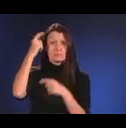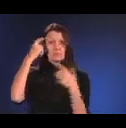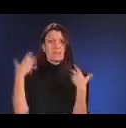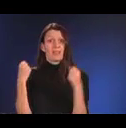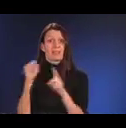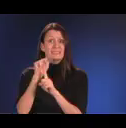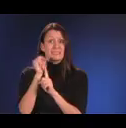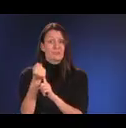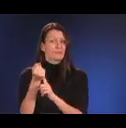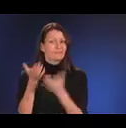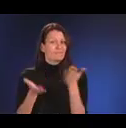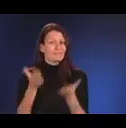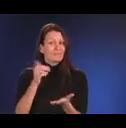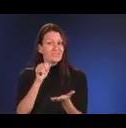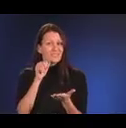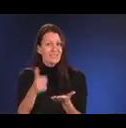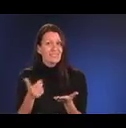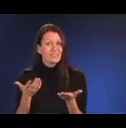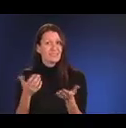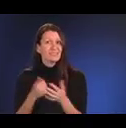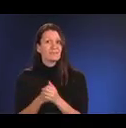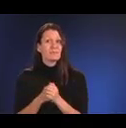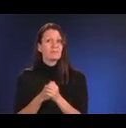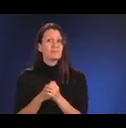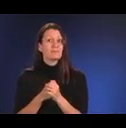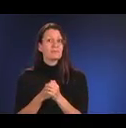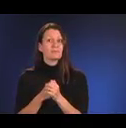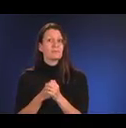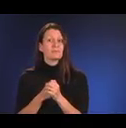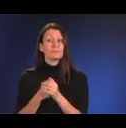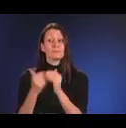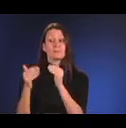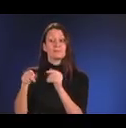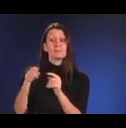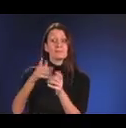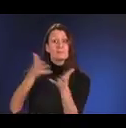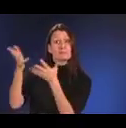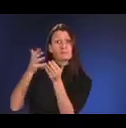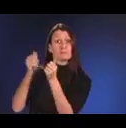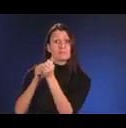they may not be trained or experienced with mental health work.